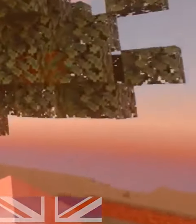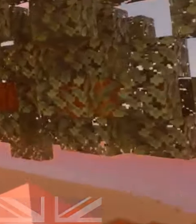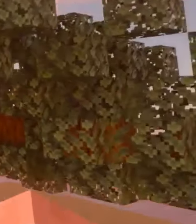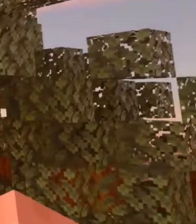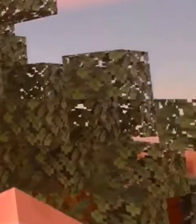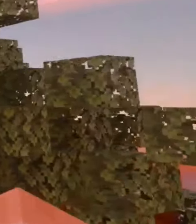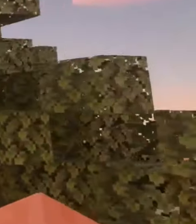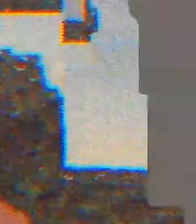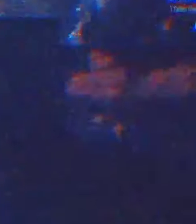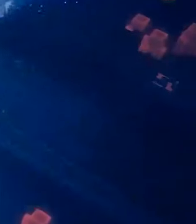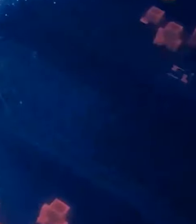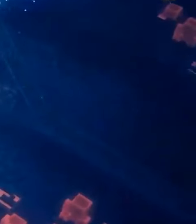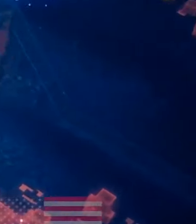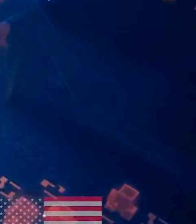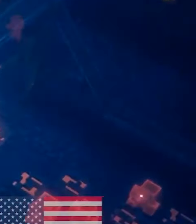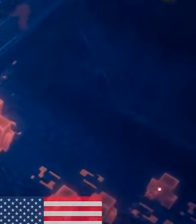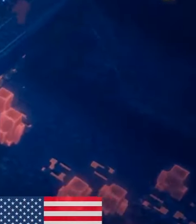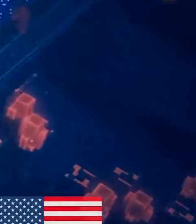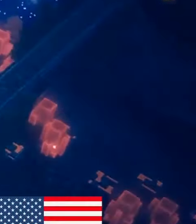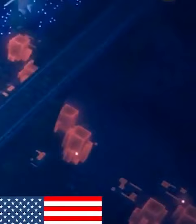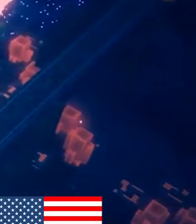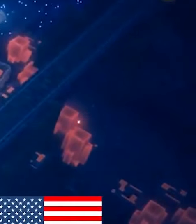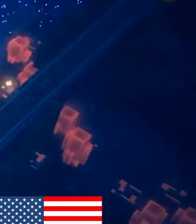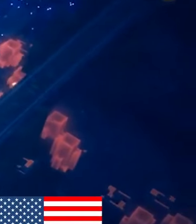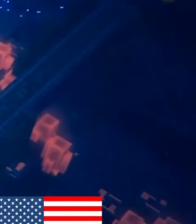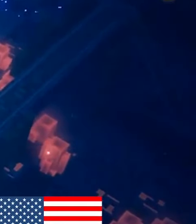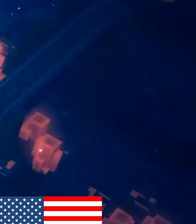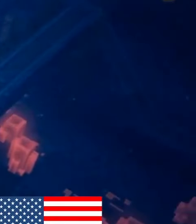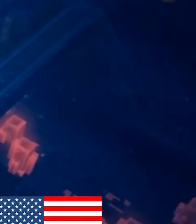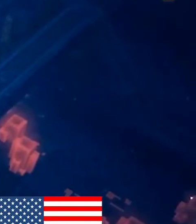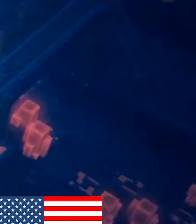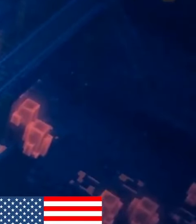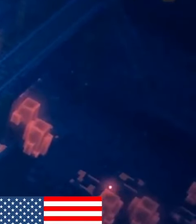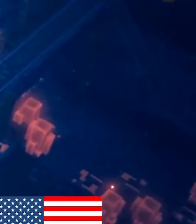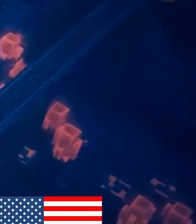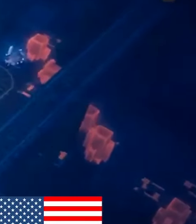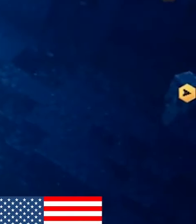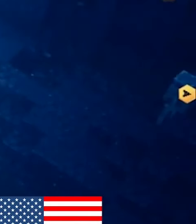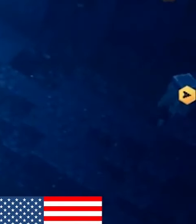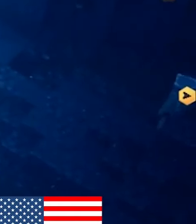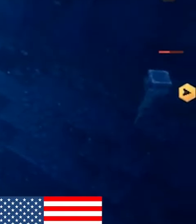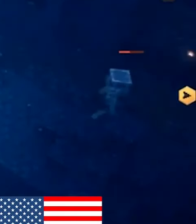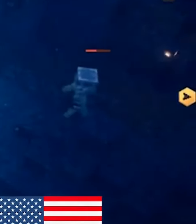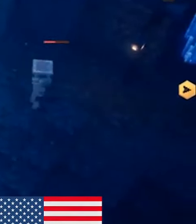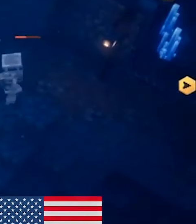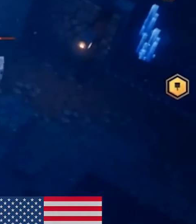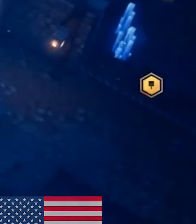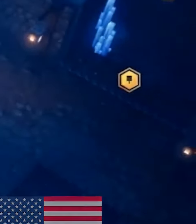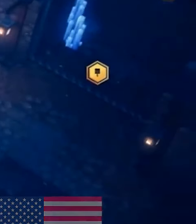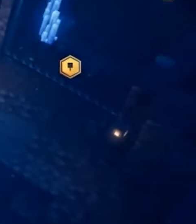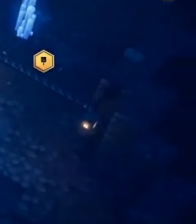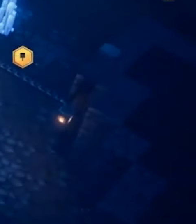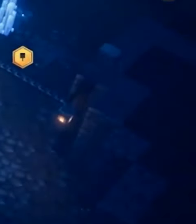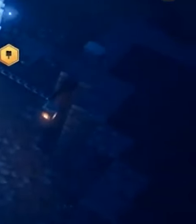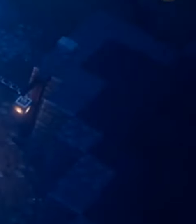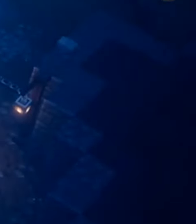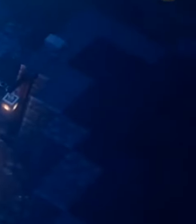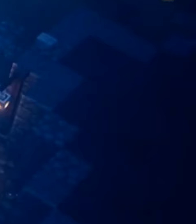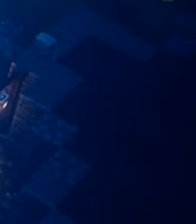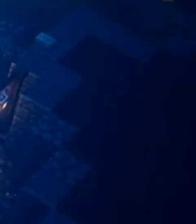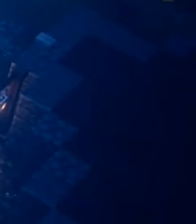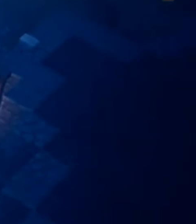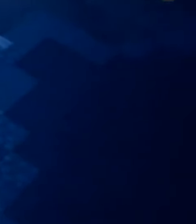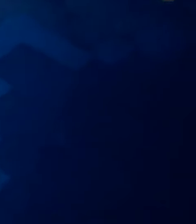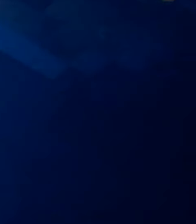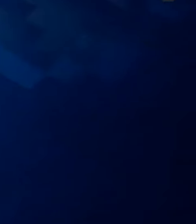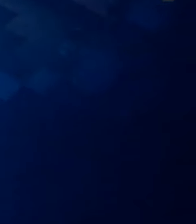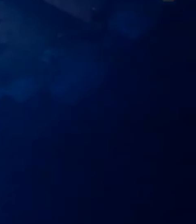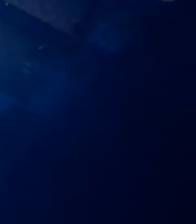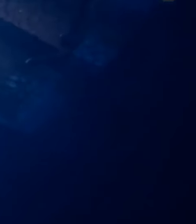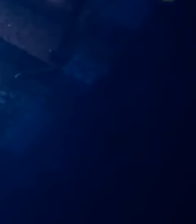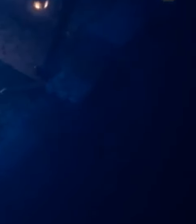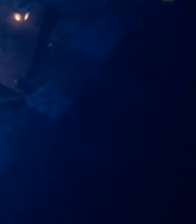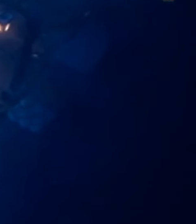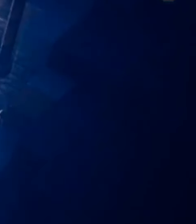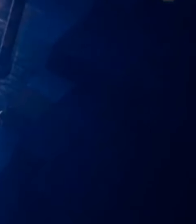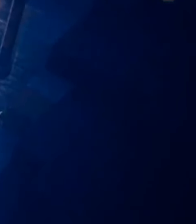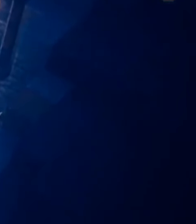THE LIGHT BEAMS.